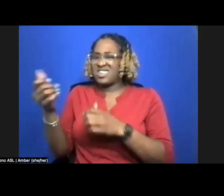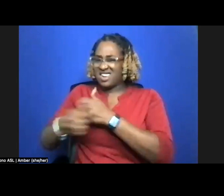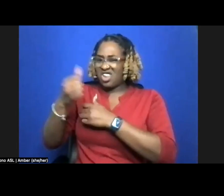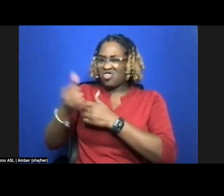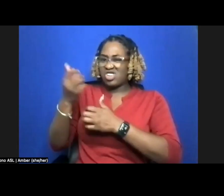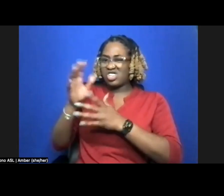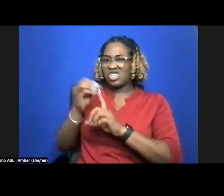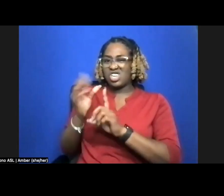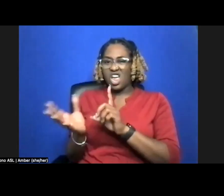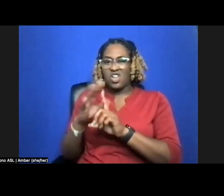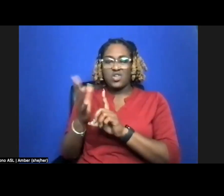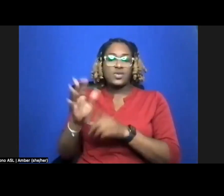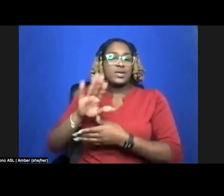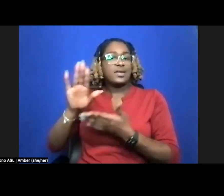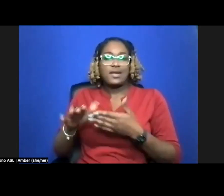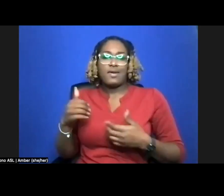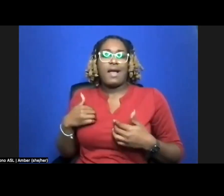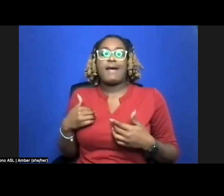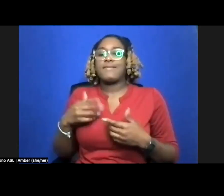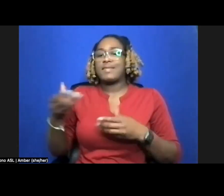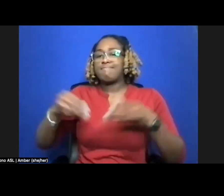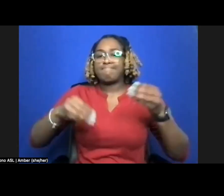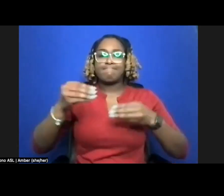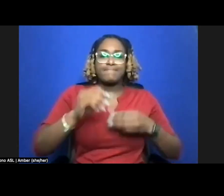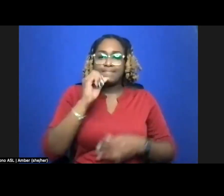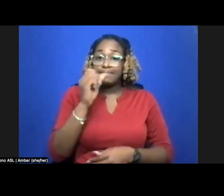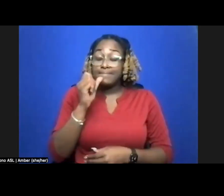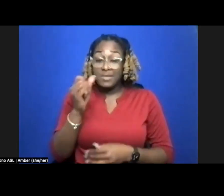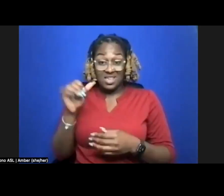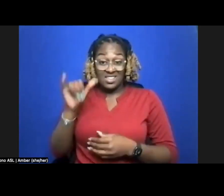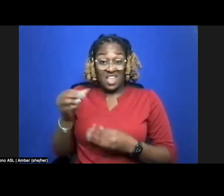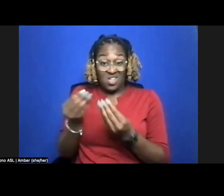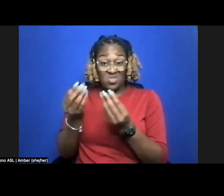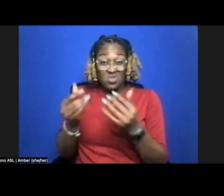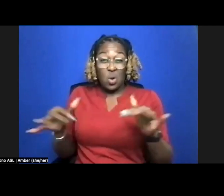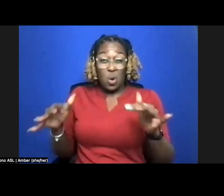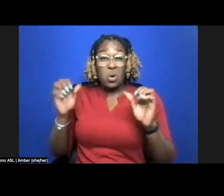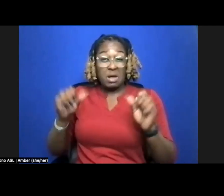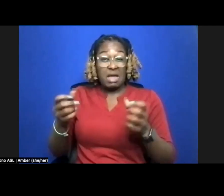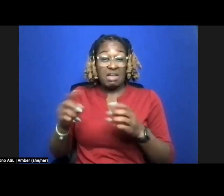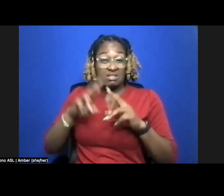packing peanuts. is the soul biodegradable? can it be upcycled? at least we still have